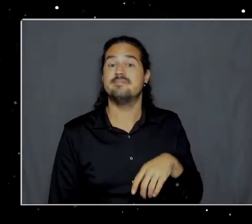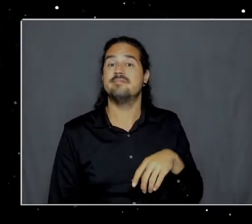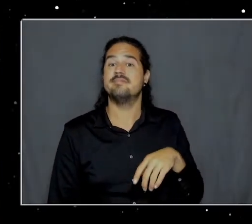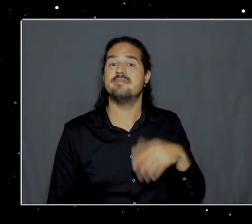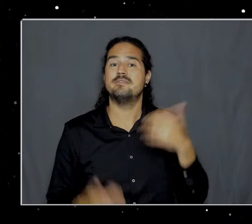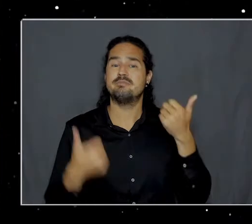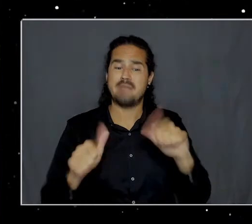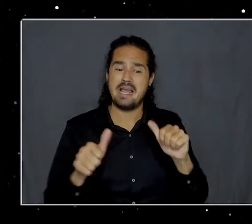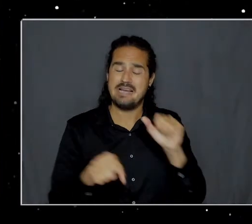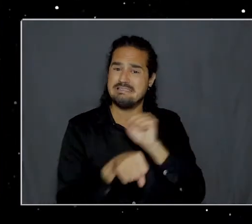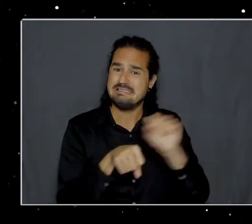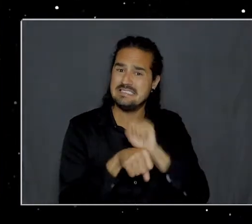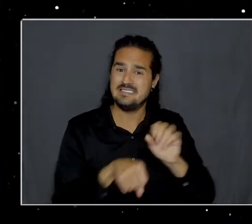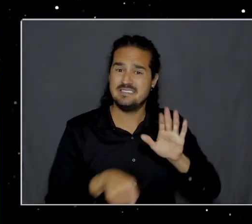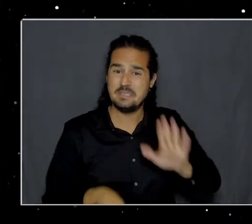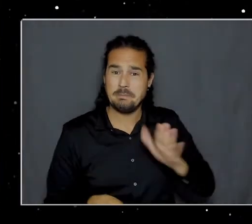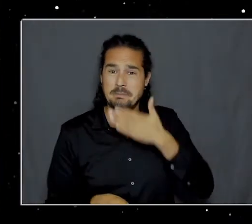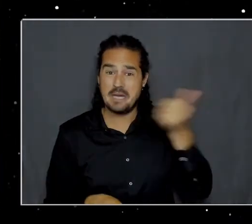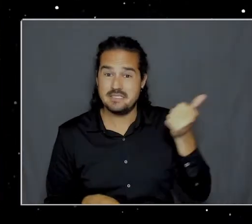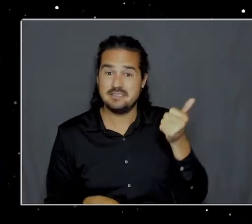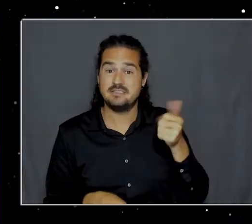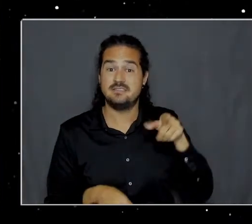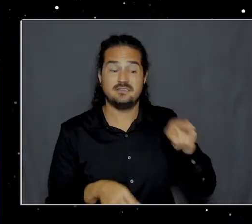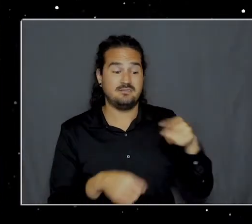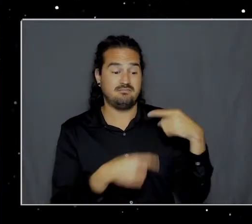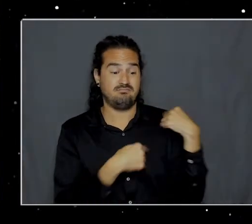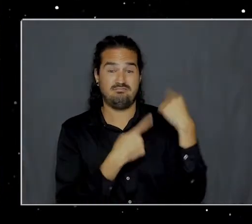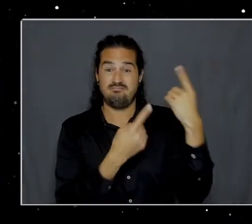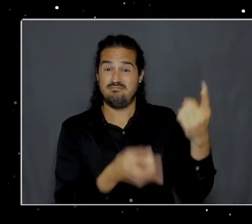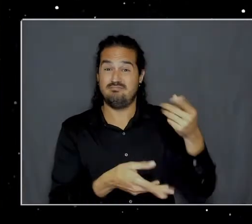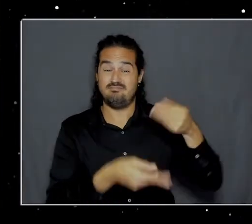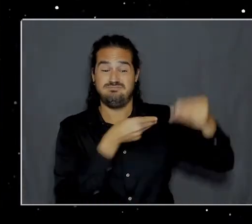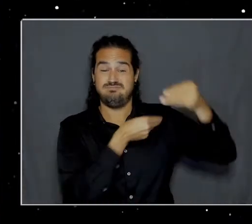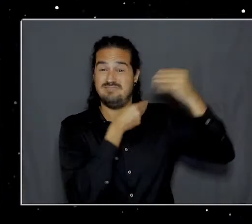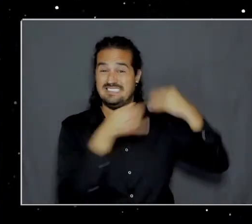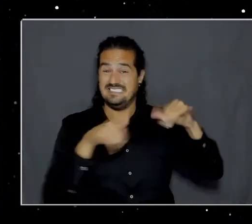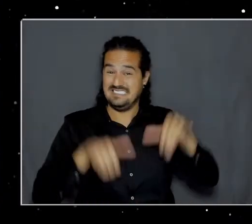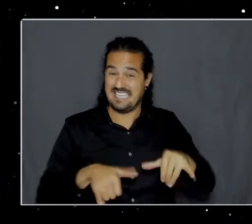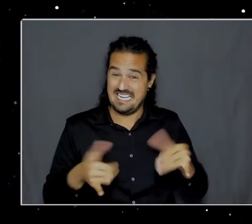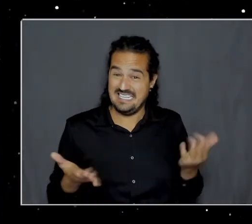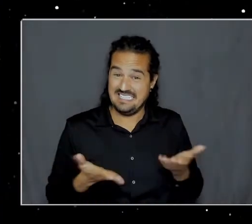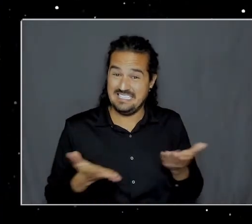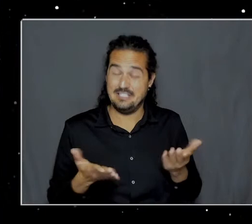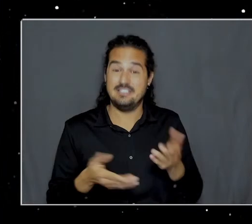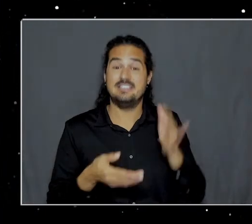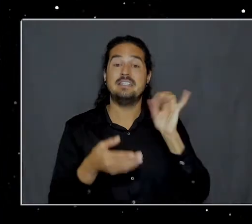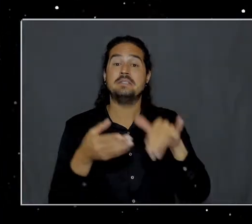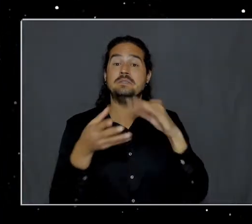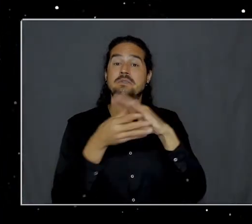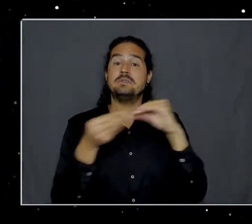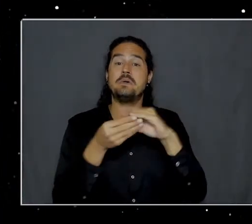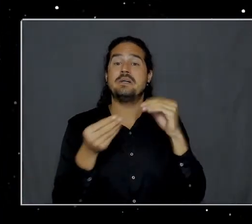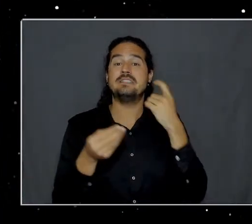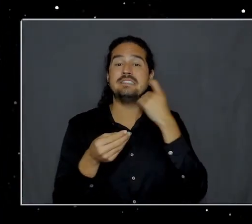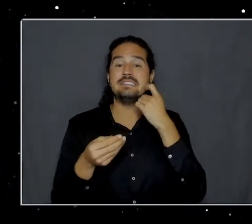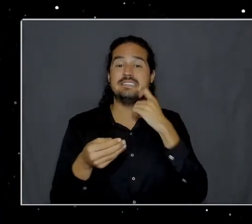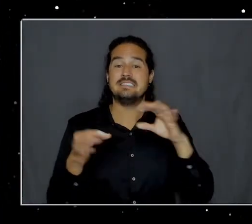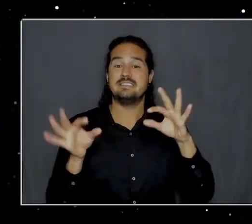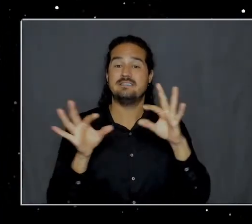NOT HARDER, THAN FOR THE PEOPLE YOU KNOW IT'S HARD FOR, RIGHT? LIKE, THEY'RE NOT WHITE MEN, THEY'RE NOT WHITE WOMEN.